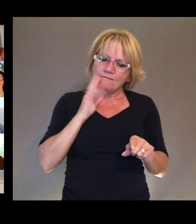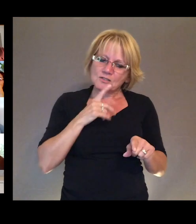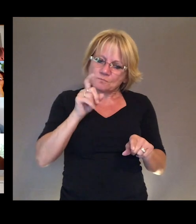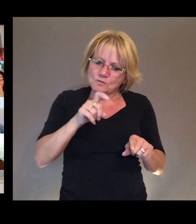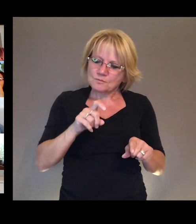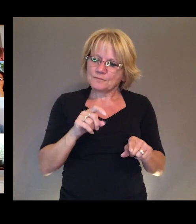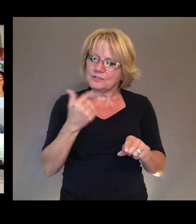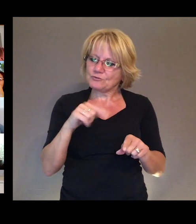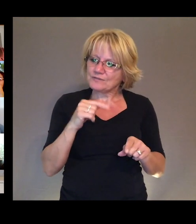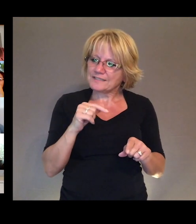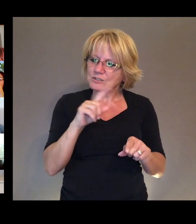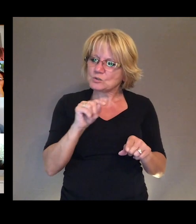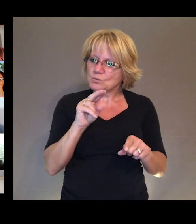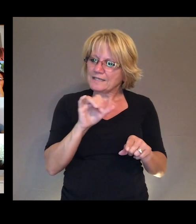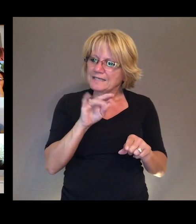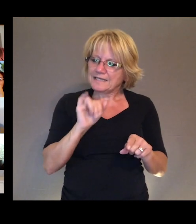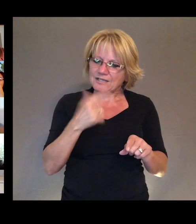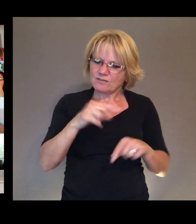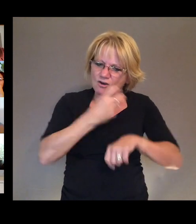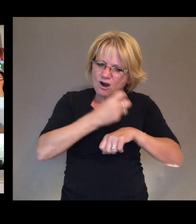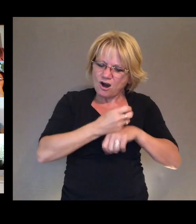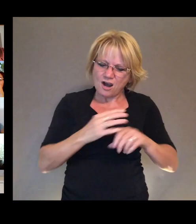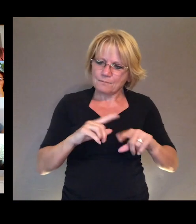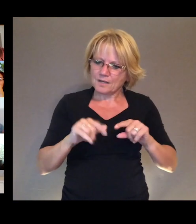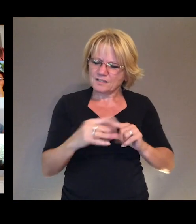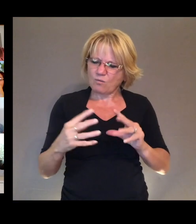and this one getting mushy and turning color, so we don't want to eat it that way.